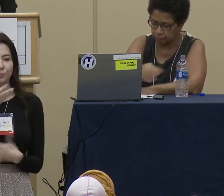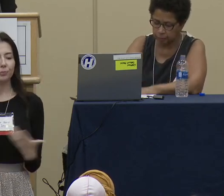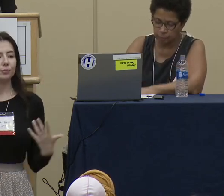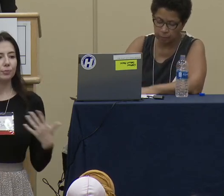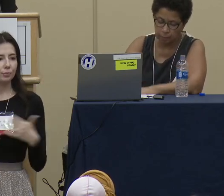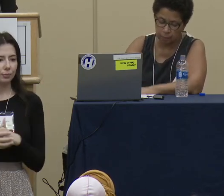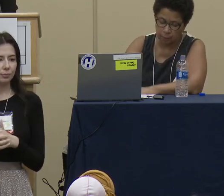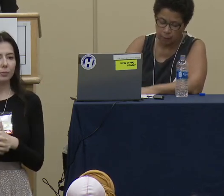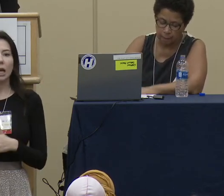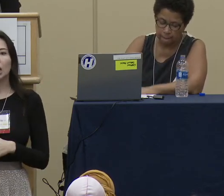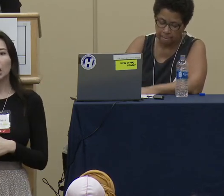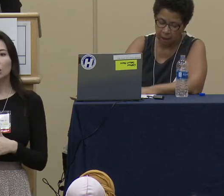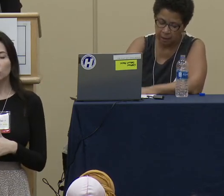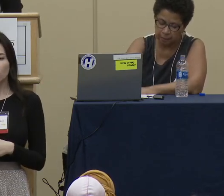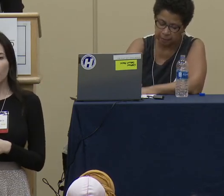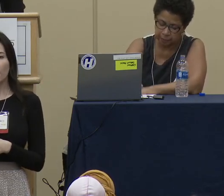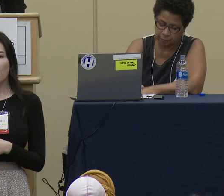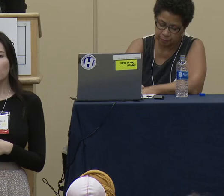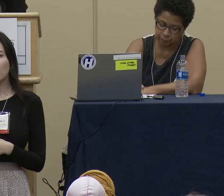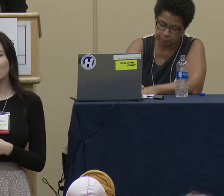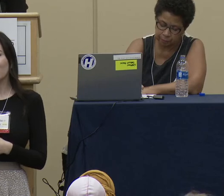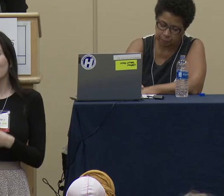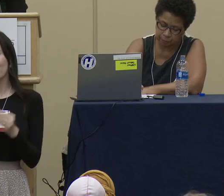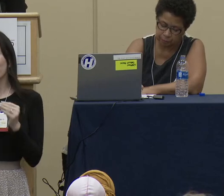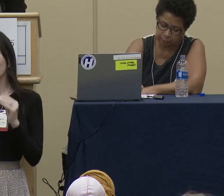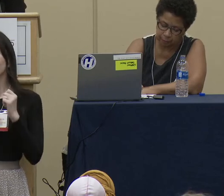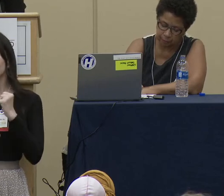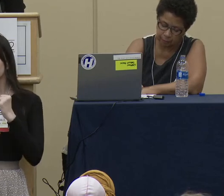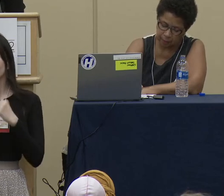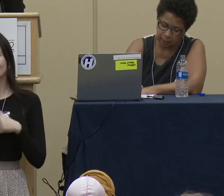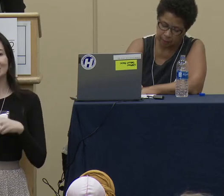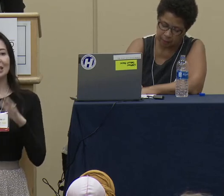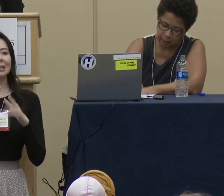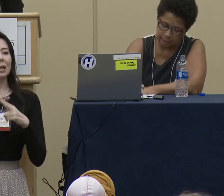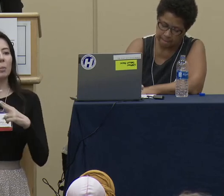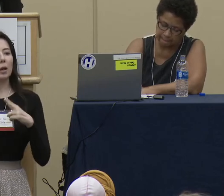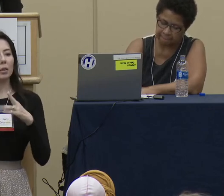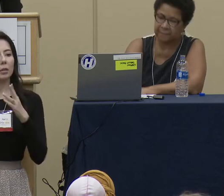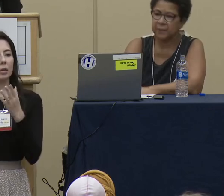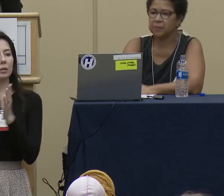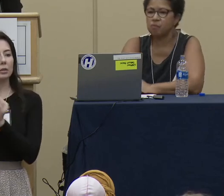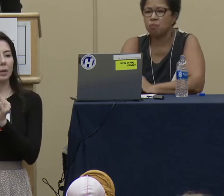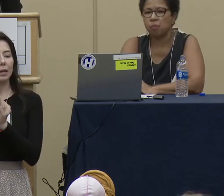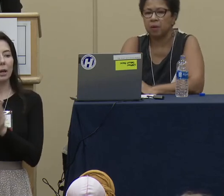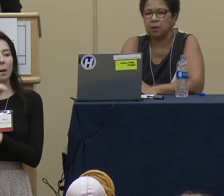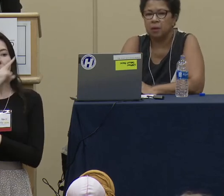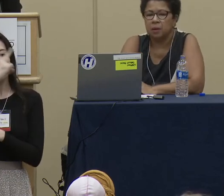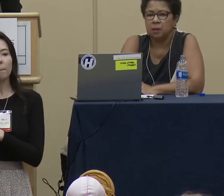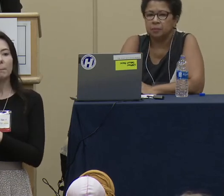Forthcoming later this year. So, by way of introducing Barbara a little further, I want to say the title of this